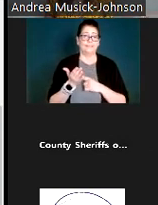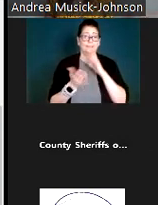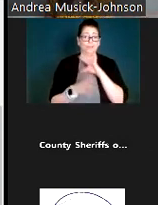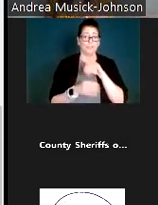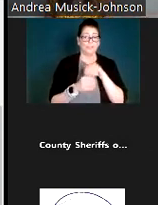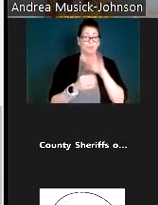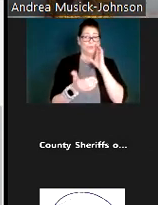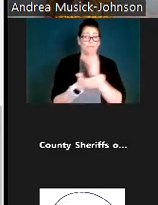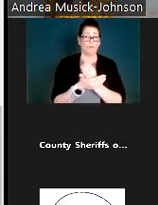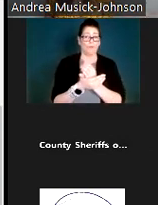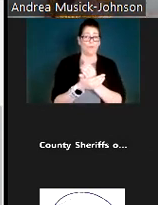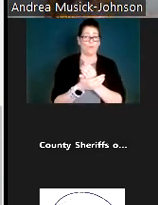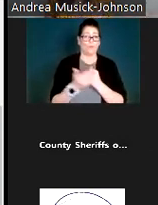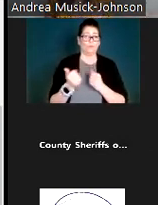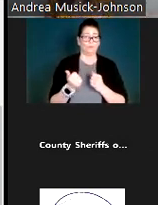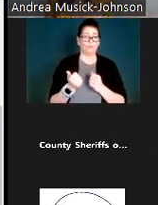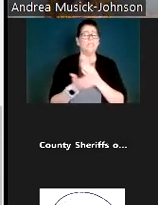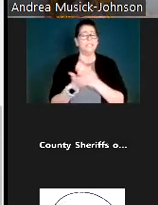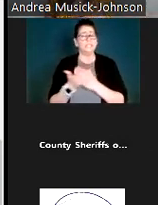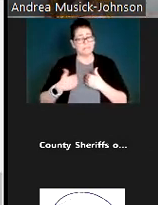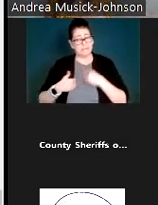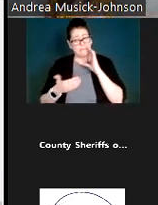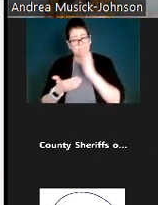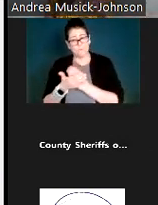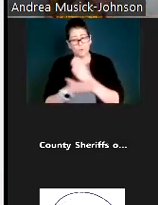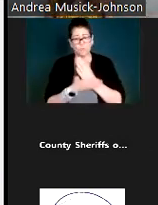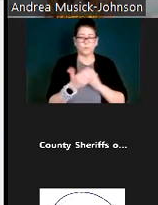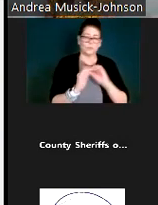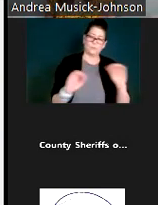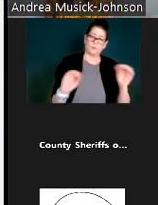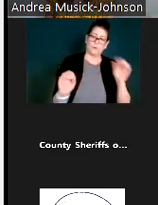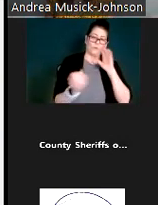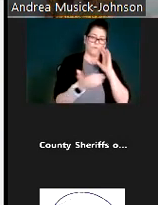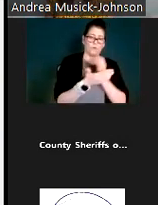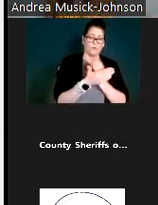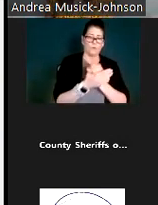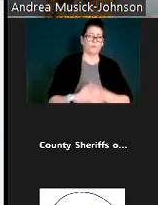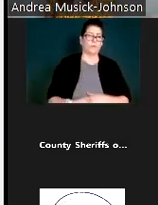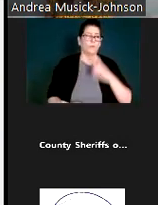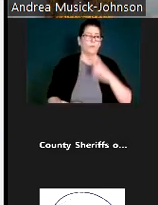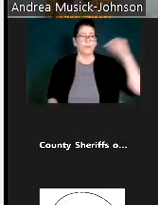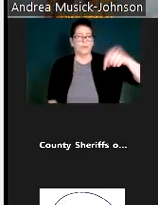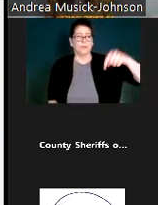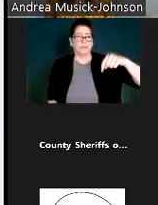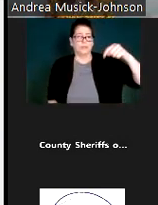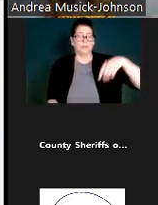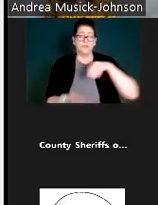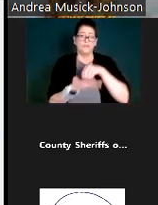Some of them have them, some of them don't. But if you scroll down to record details, it's gonna